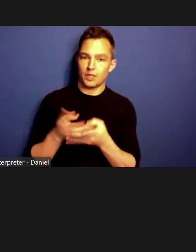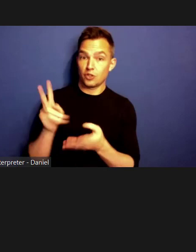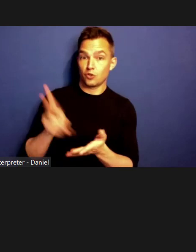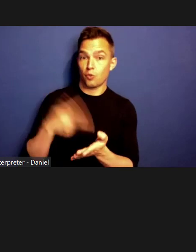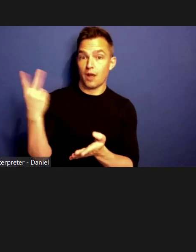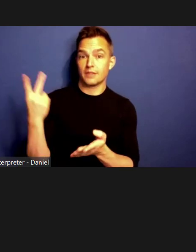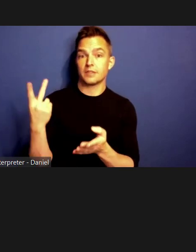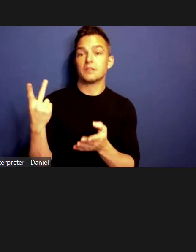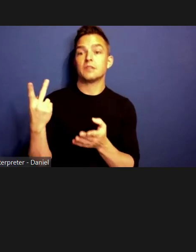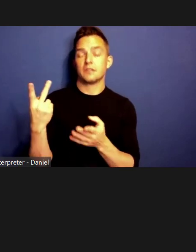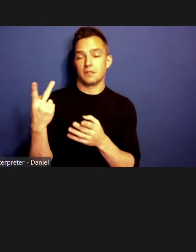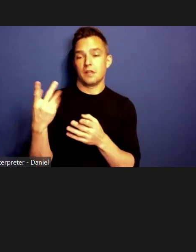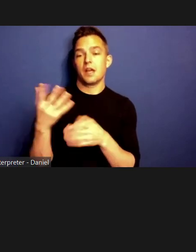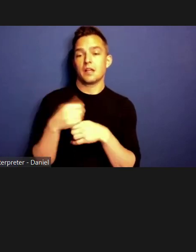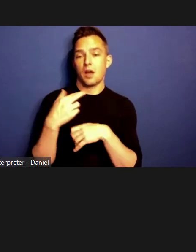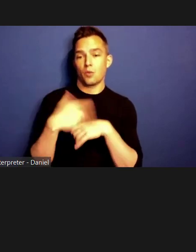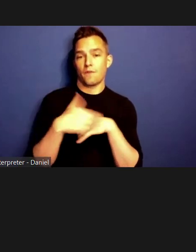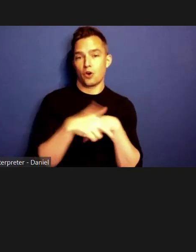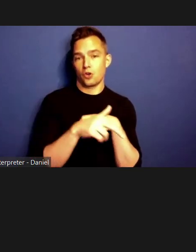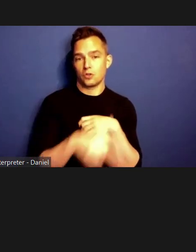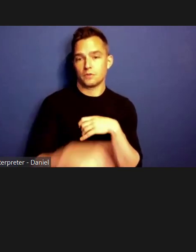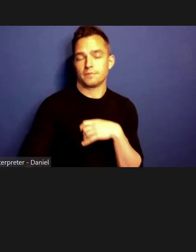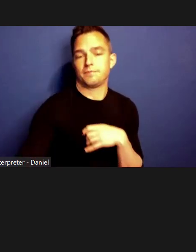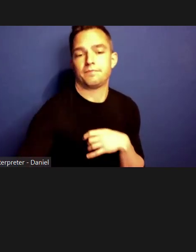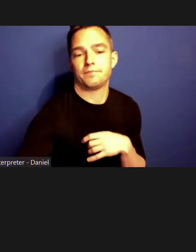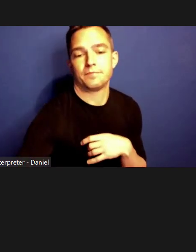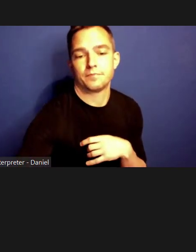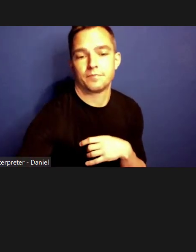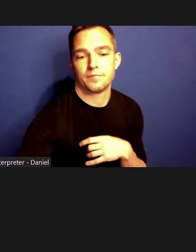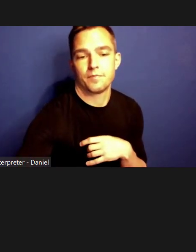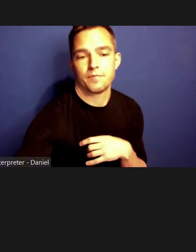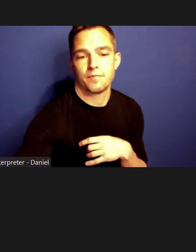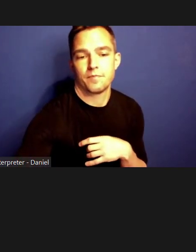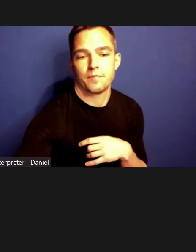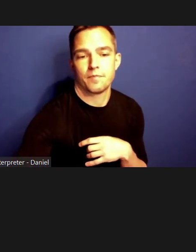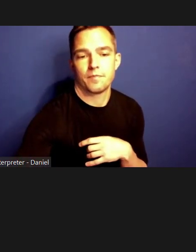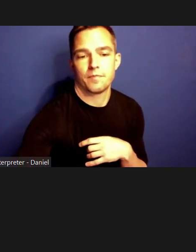refers, I would refer parents back to primary care or primary care